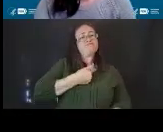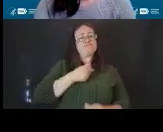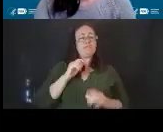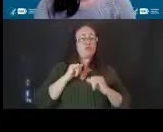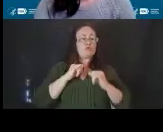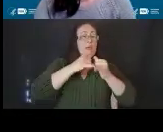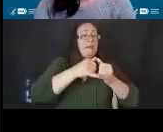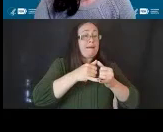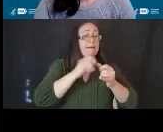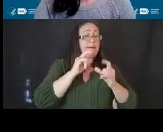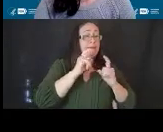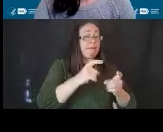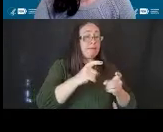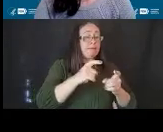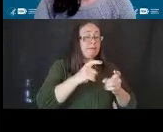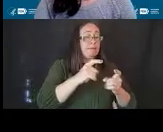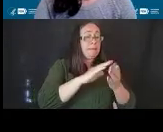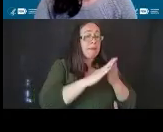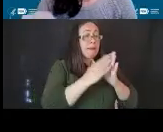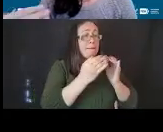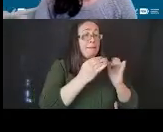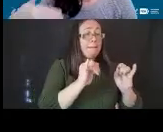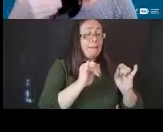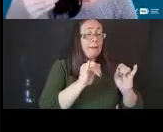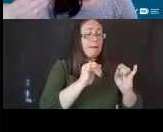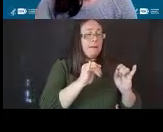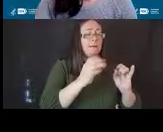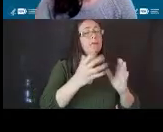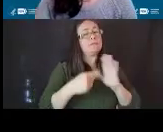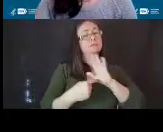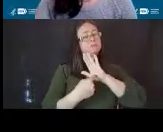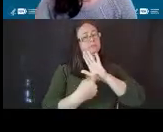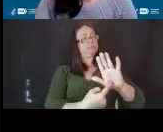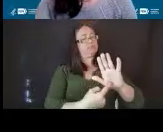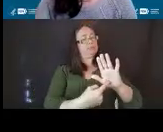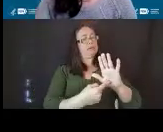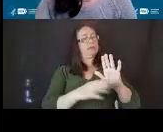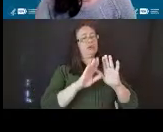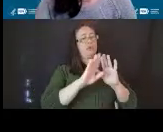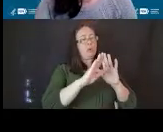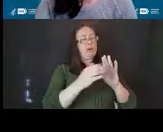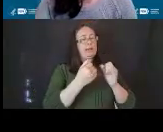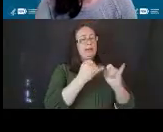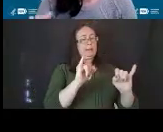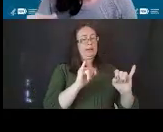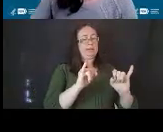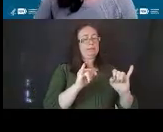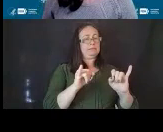Mentors can be informal. They could be your family, your friends, your colleague. Even your program officer